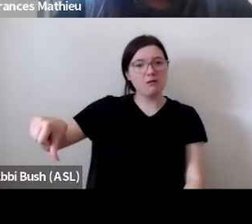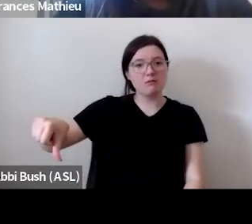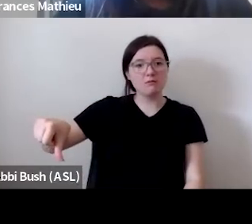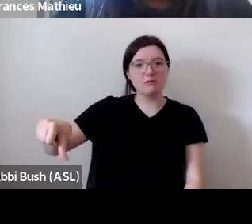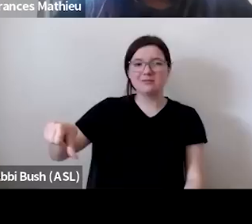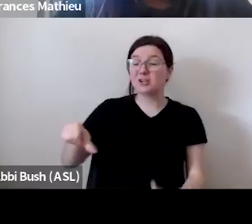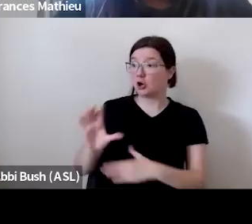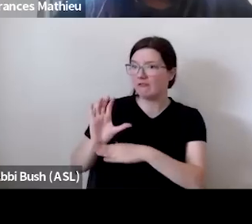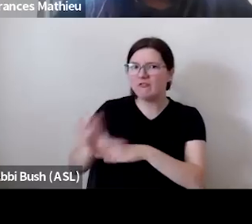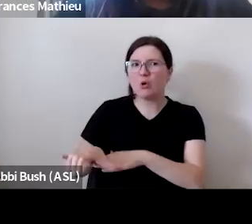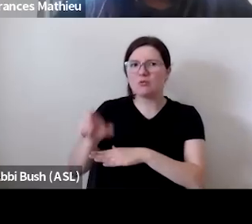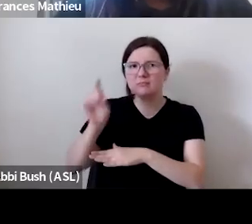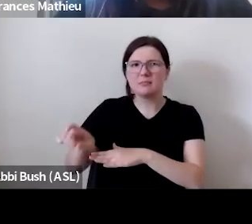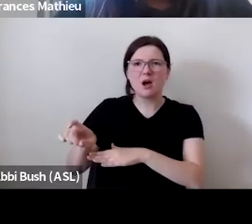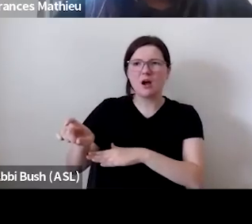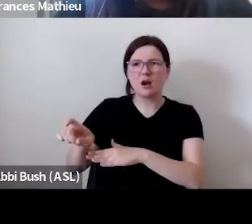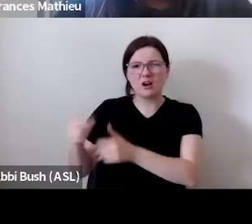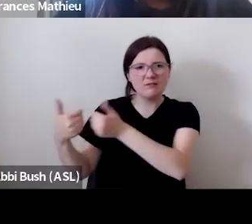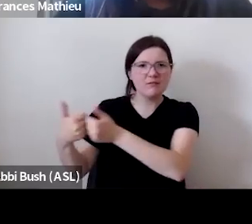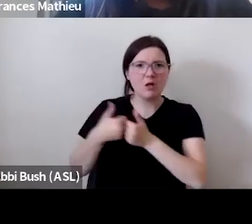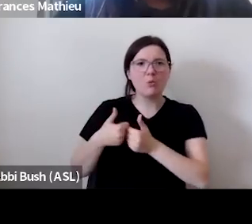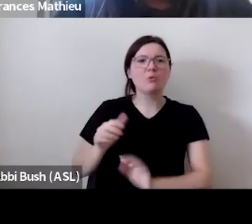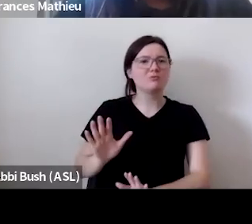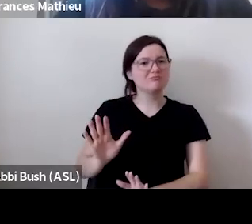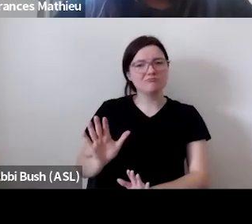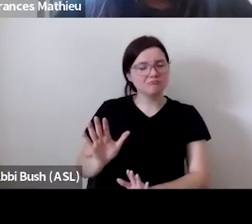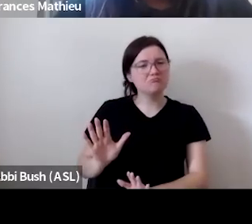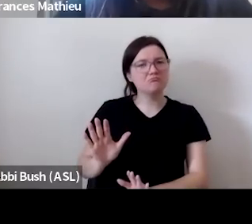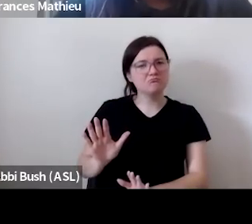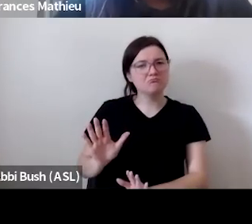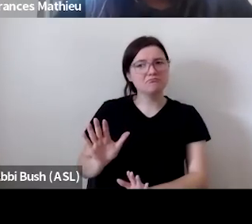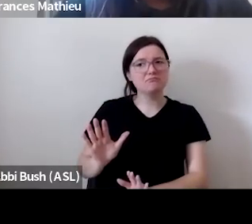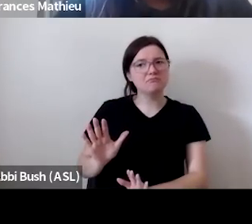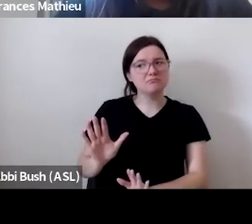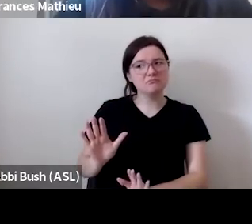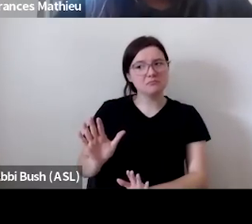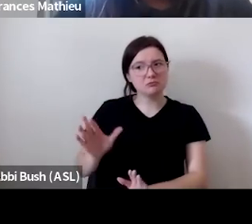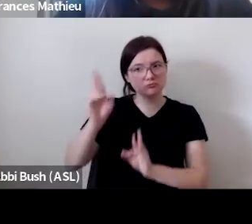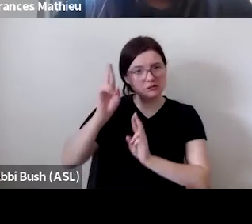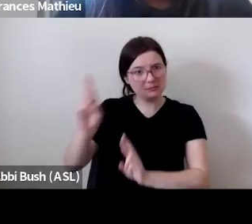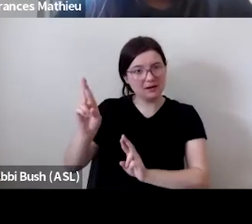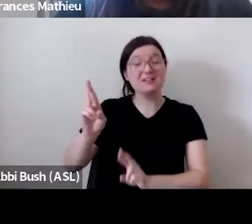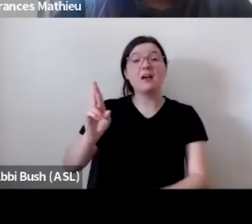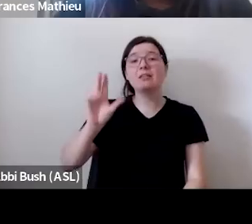really long way. But also not being afraid to bring it back up as time goes on and as it feels appropriate.